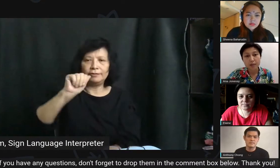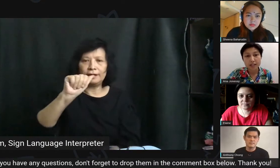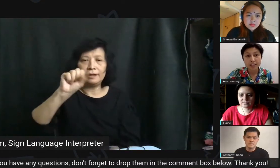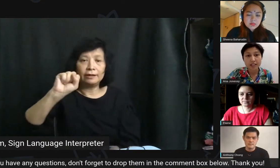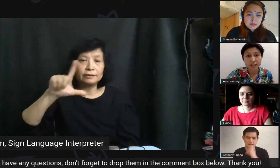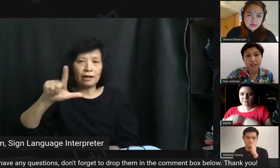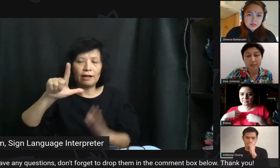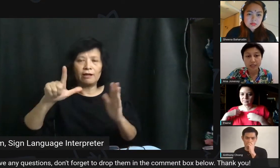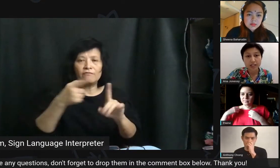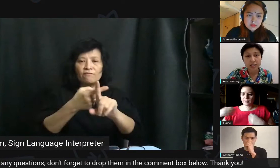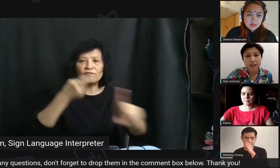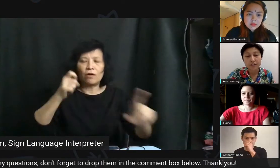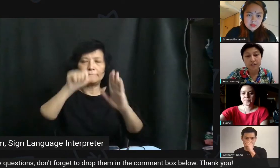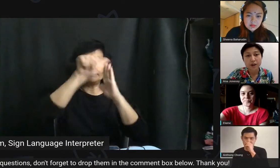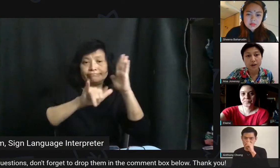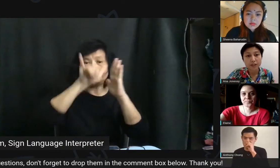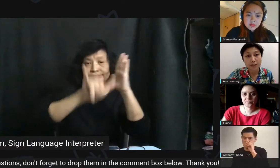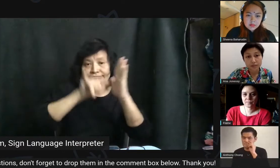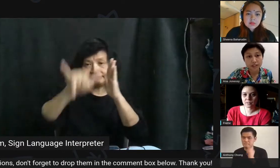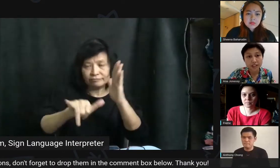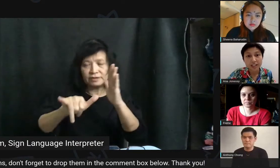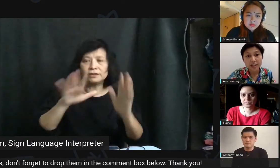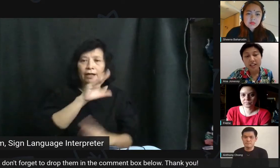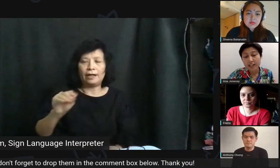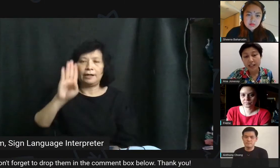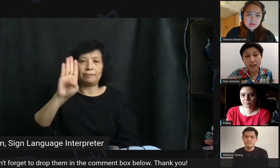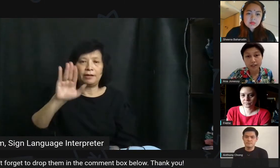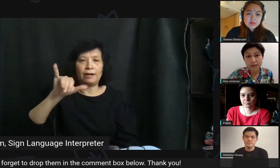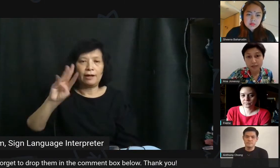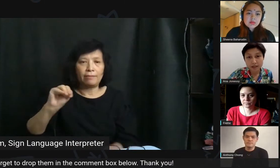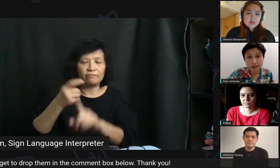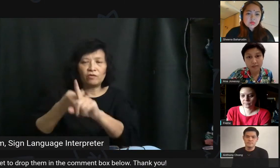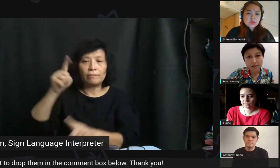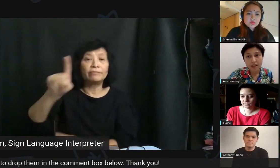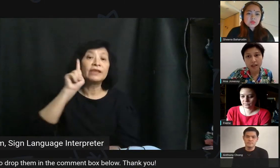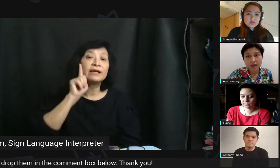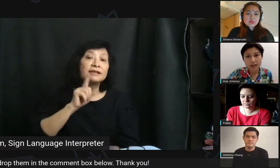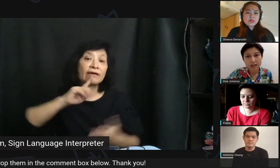Bahasa Isyarat Malaysia from the community that I got to meet them and